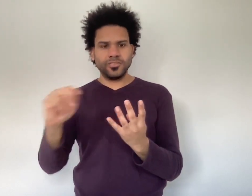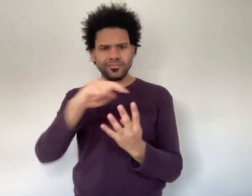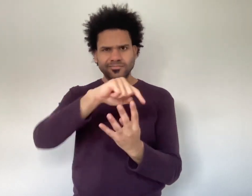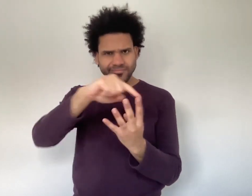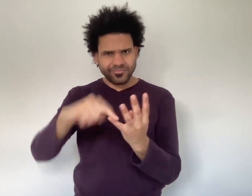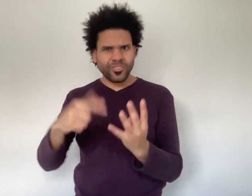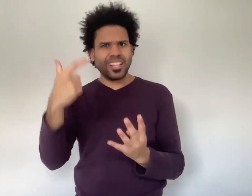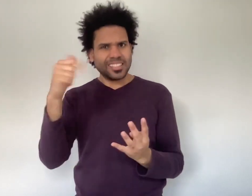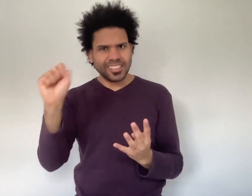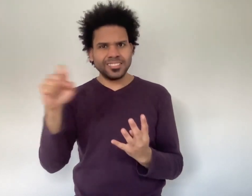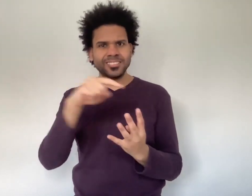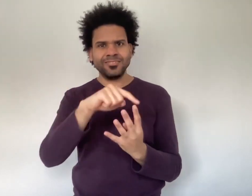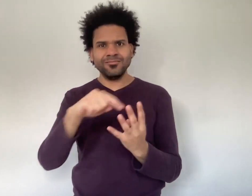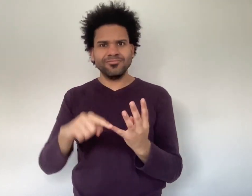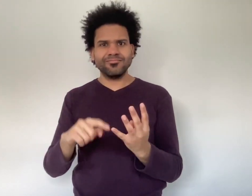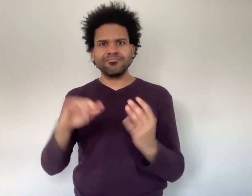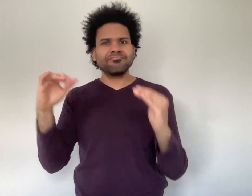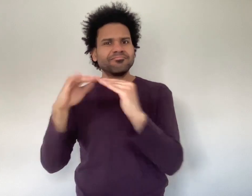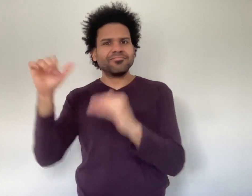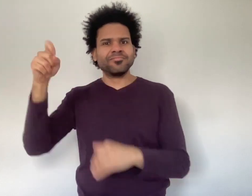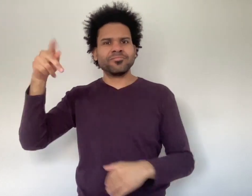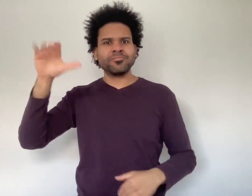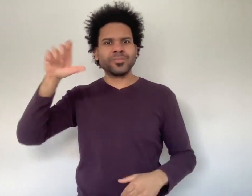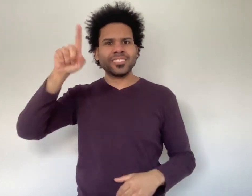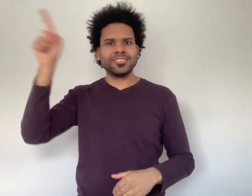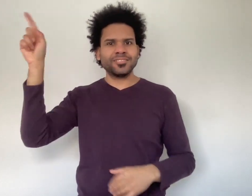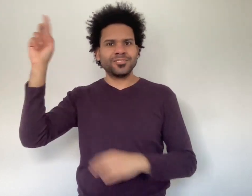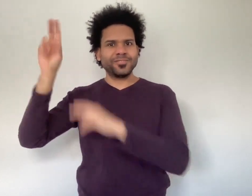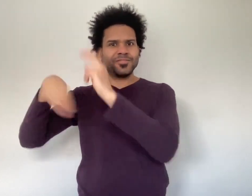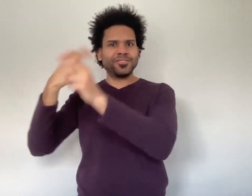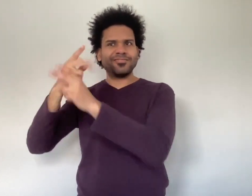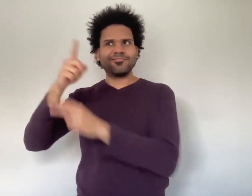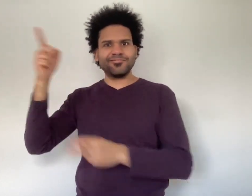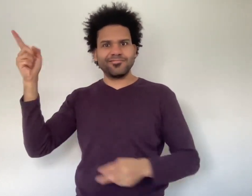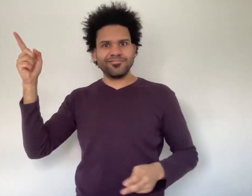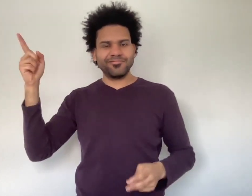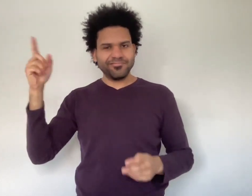These elements are gas, similar to the gas in space and the universe.